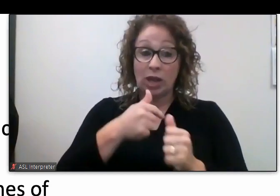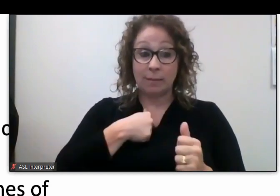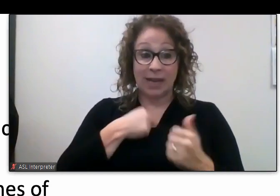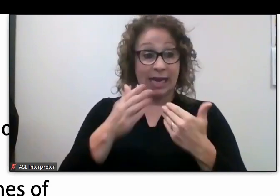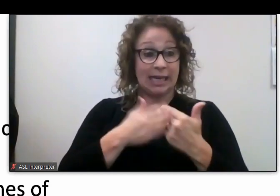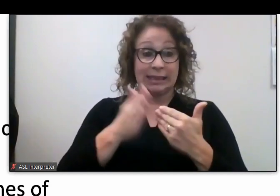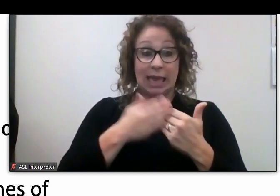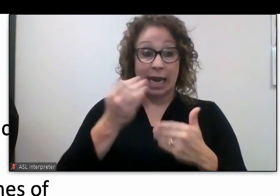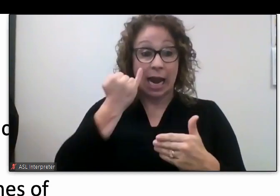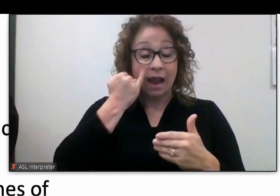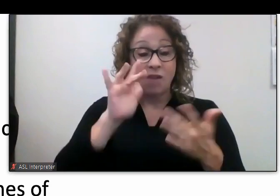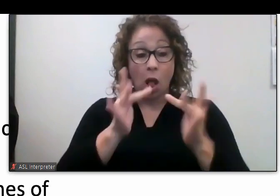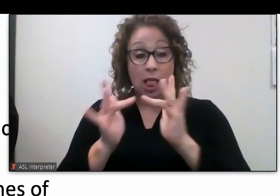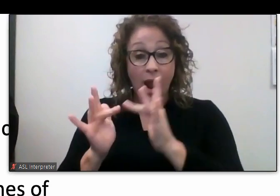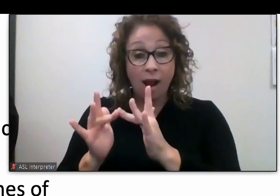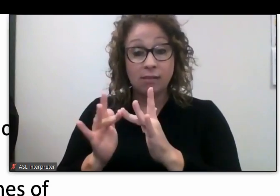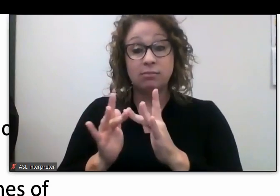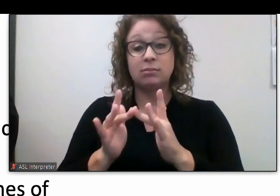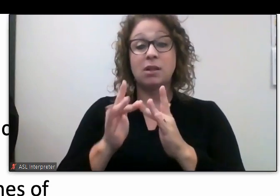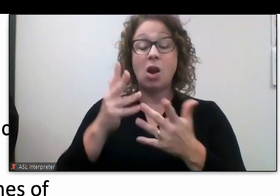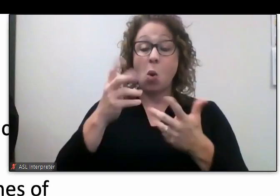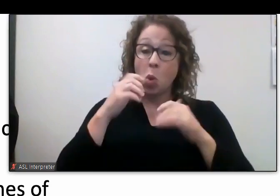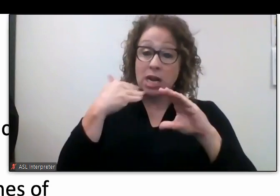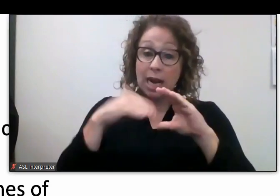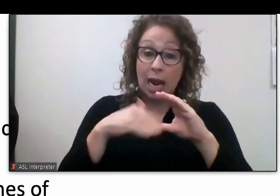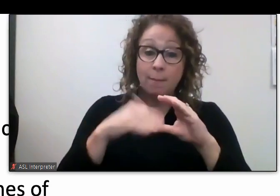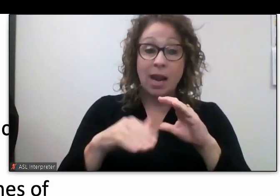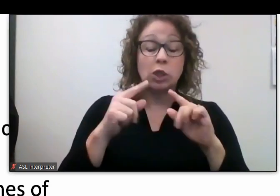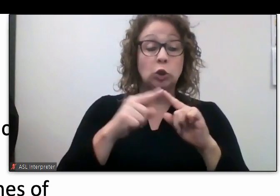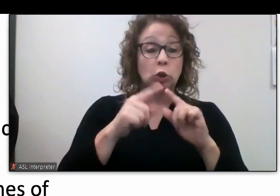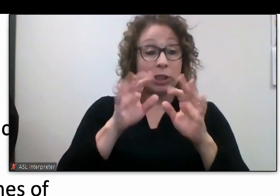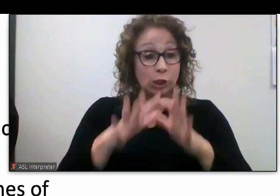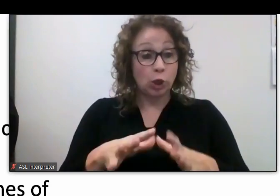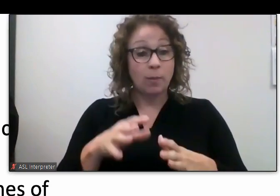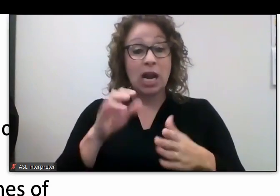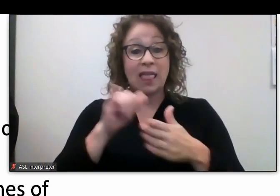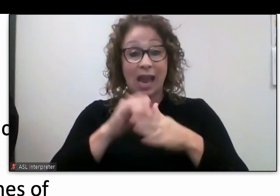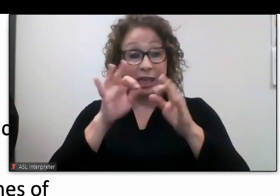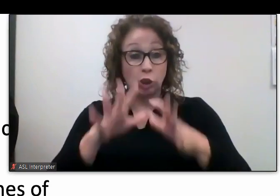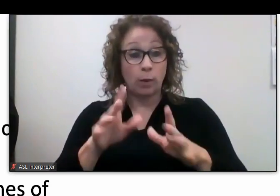If it's online then you want to email it to the interpreter or the interpreting agency.